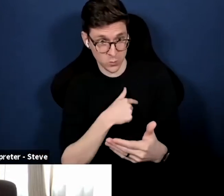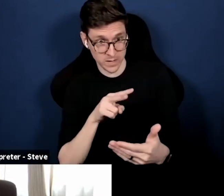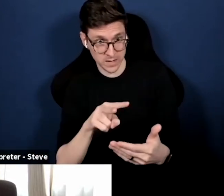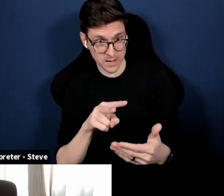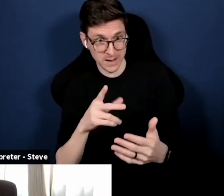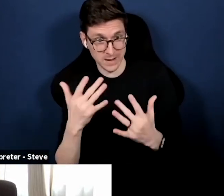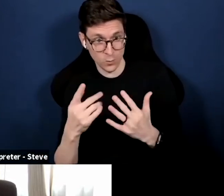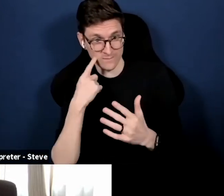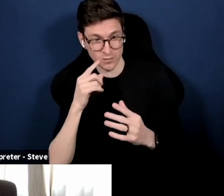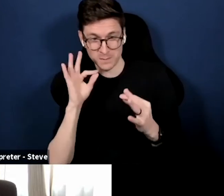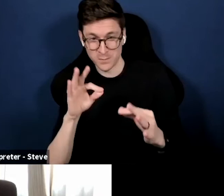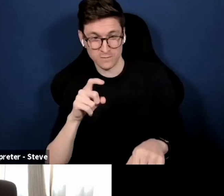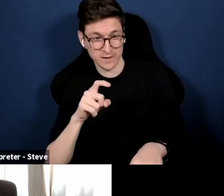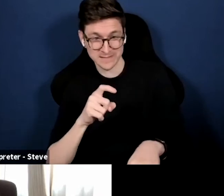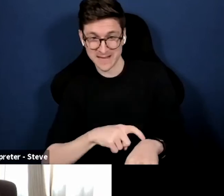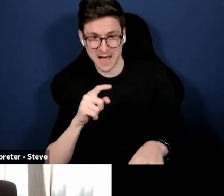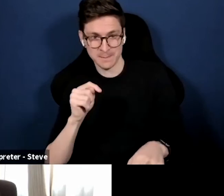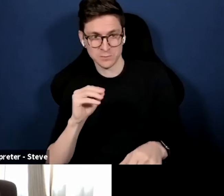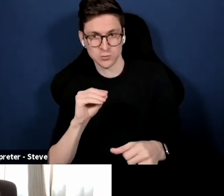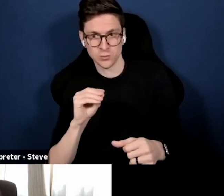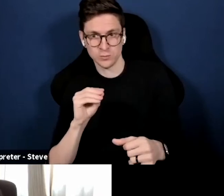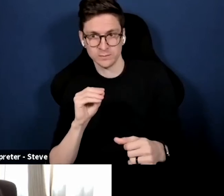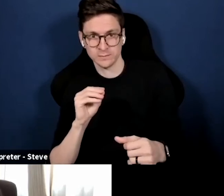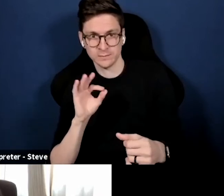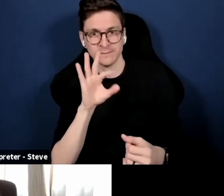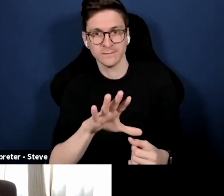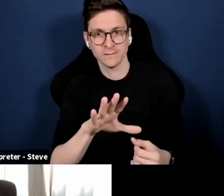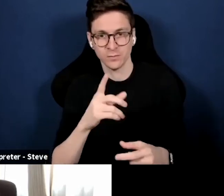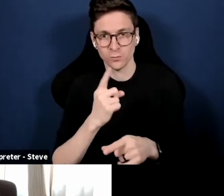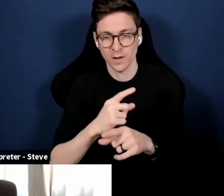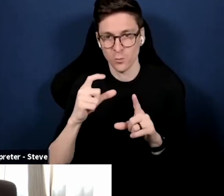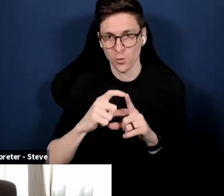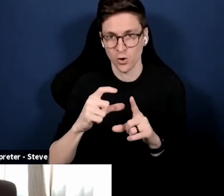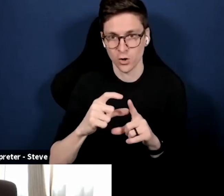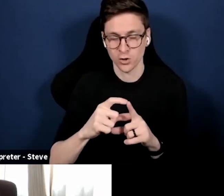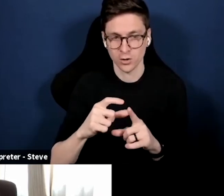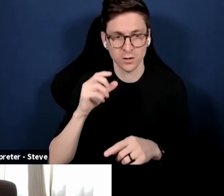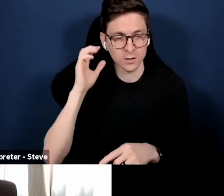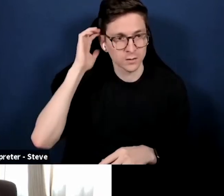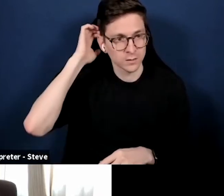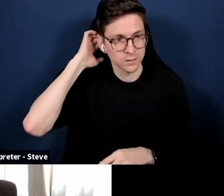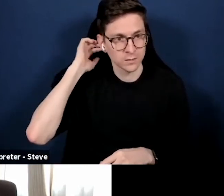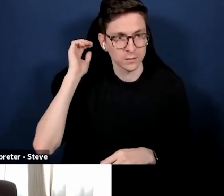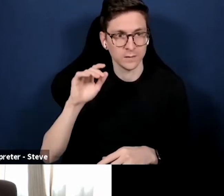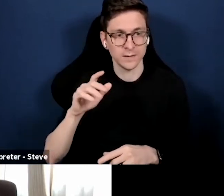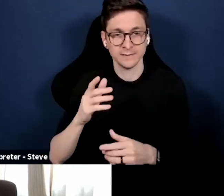example now there's other things that if you're if you're if parents not doing that and then you're